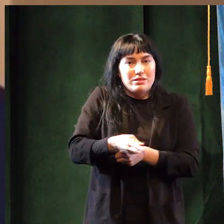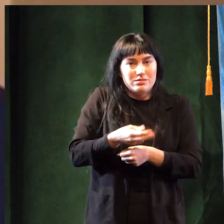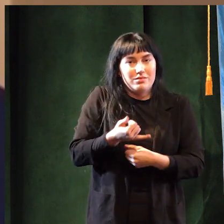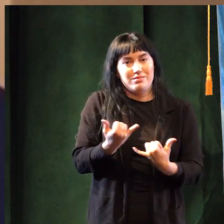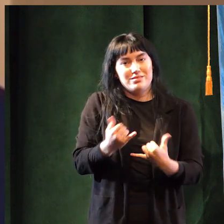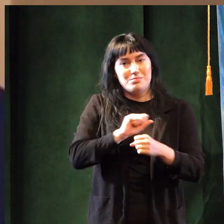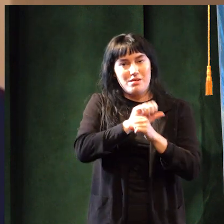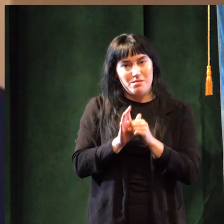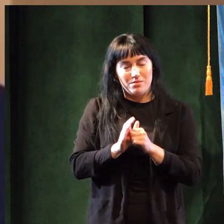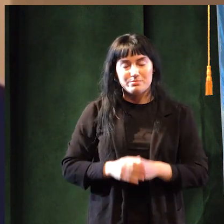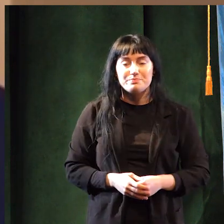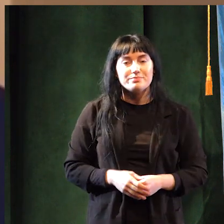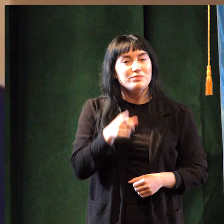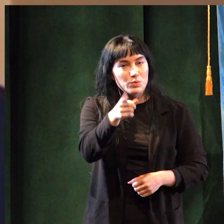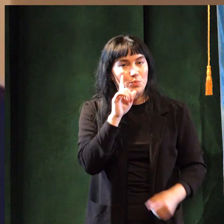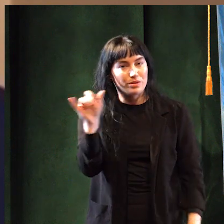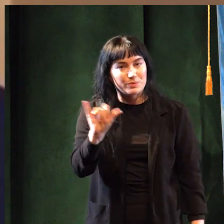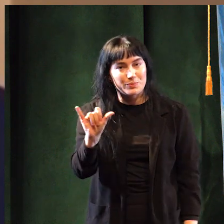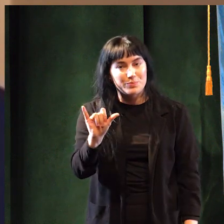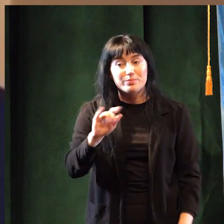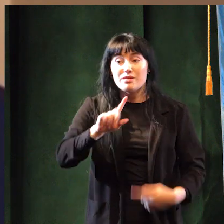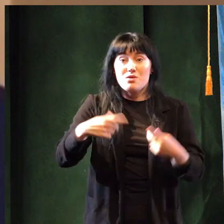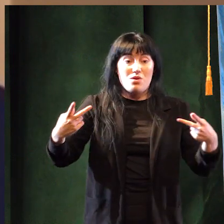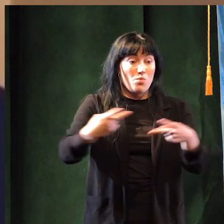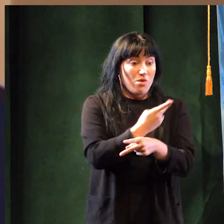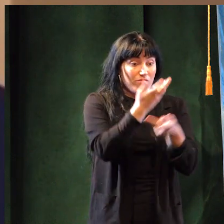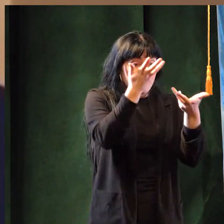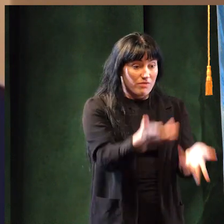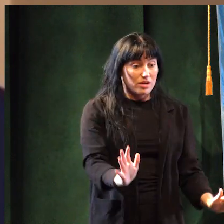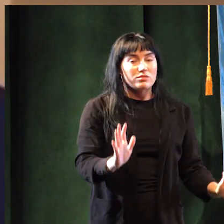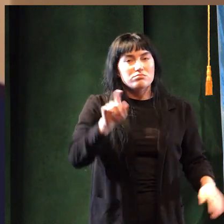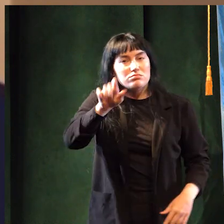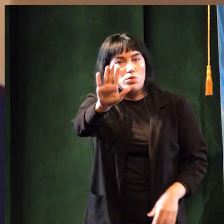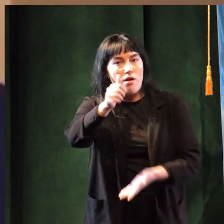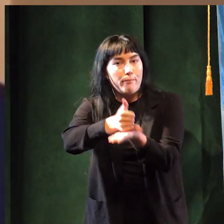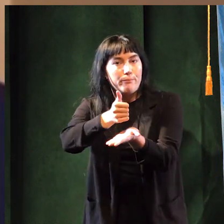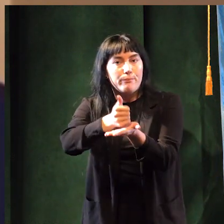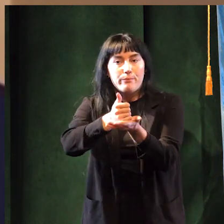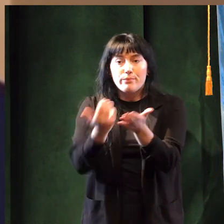this pandemic and so will you when the worst is over we'll need your help to